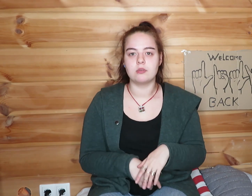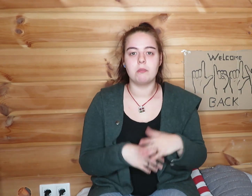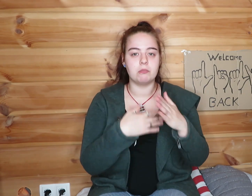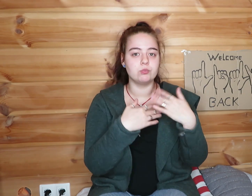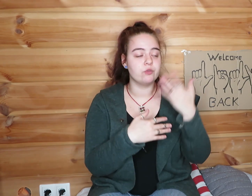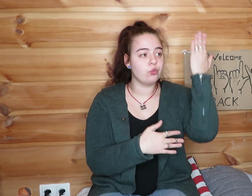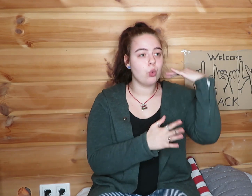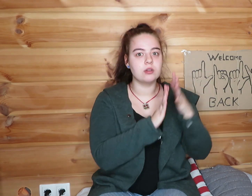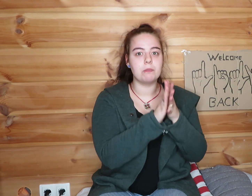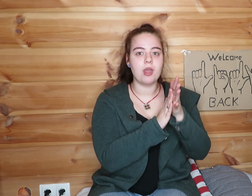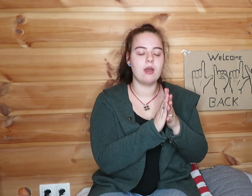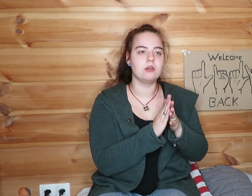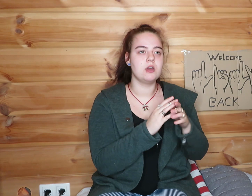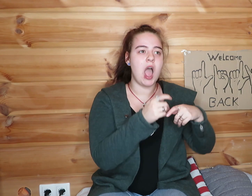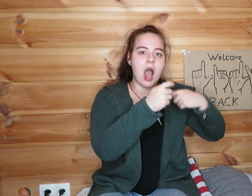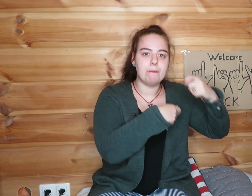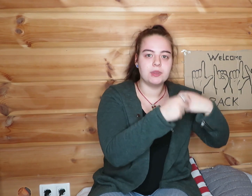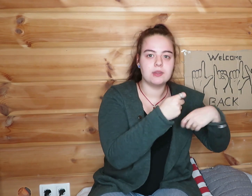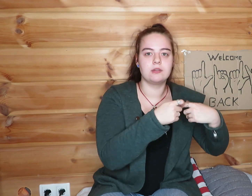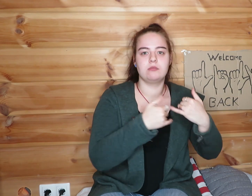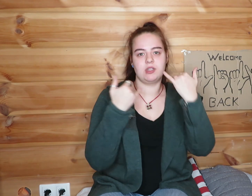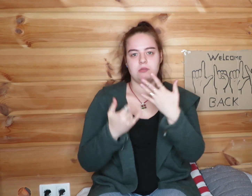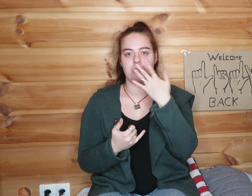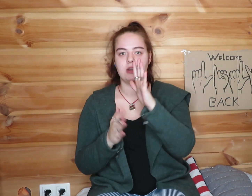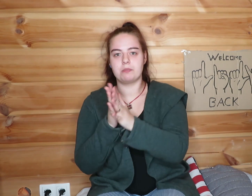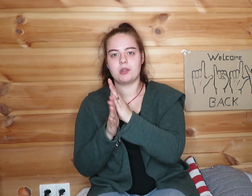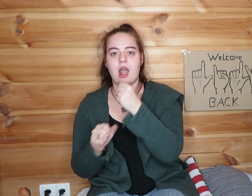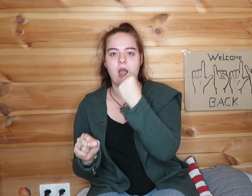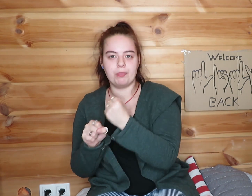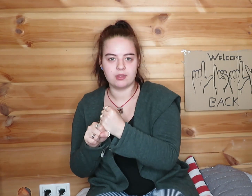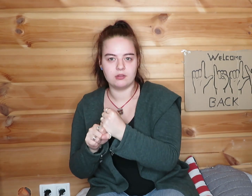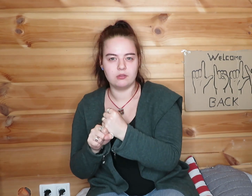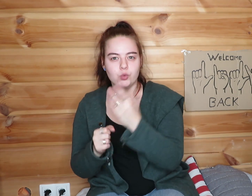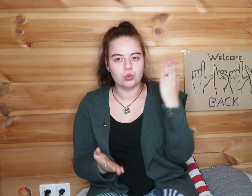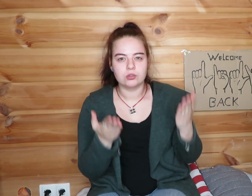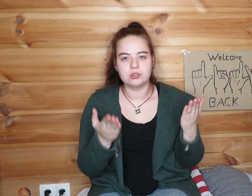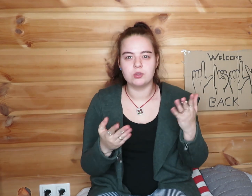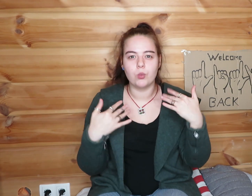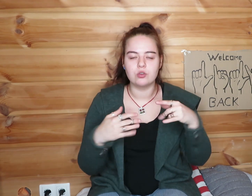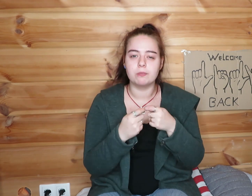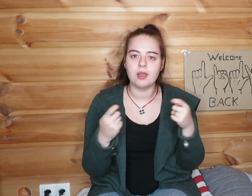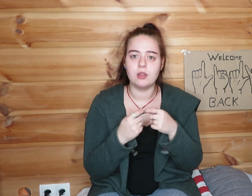In the past the sign for working would be like this *sign*. Now we sign it like this *sign*. That´s a difference. Fascinating!